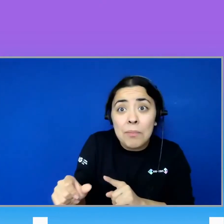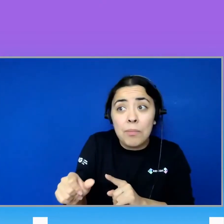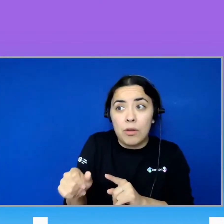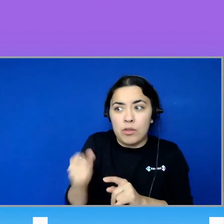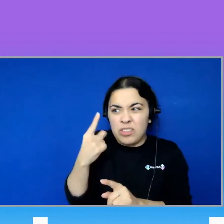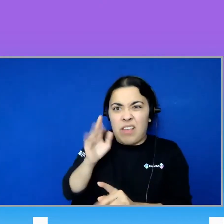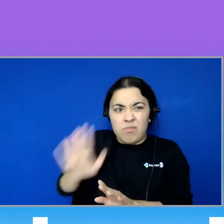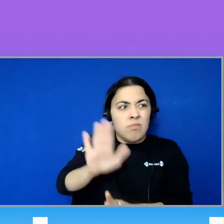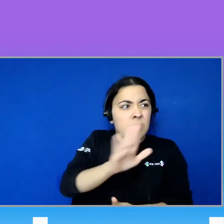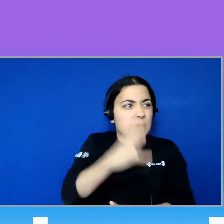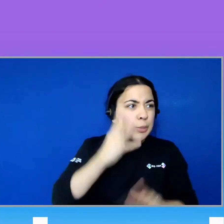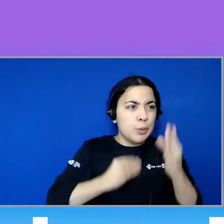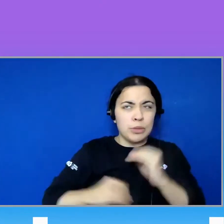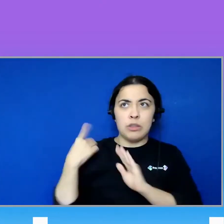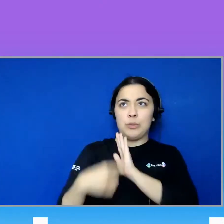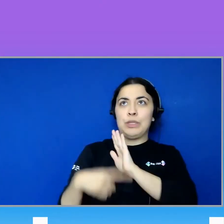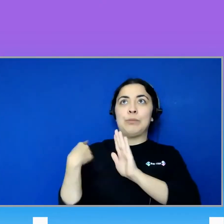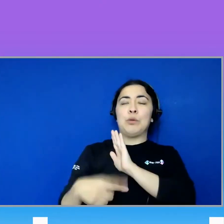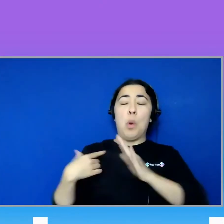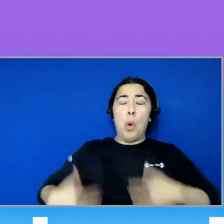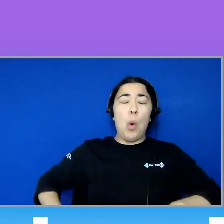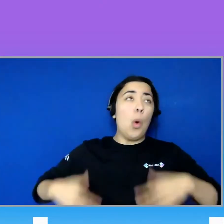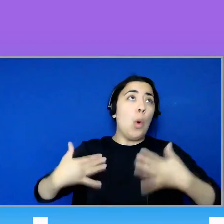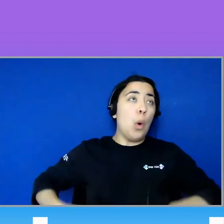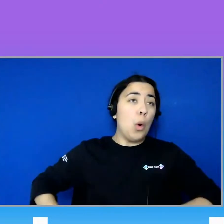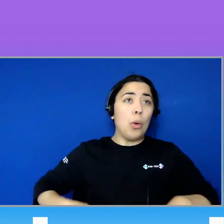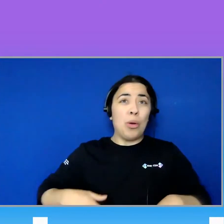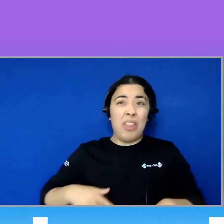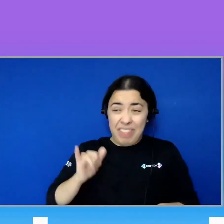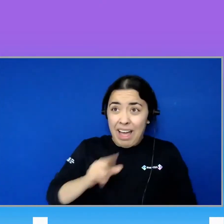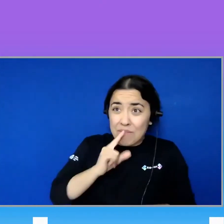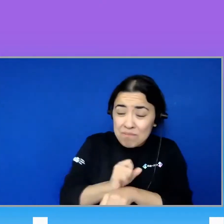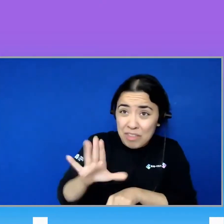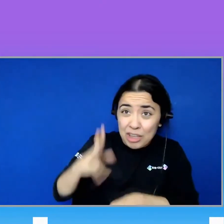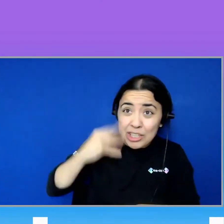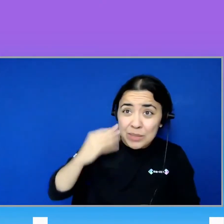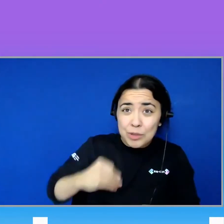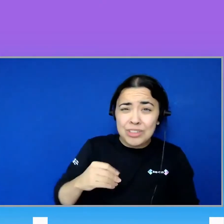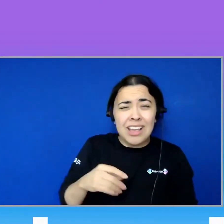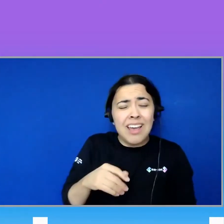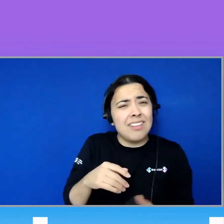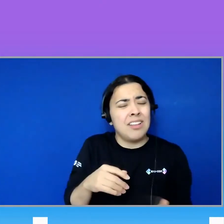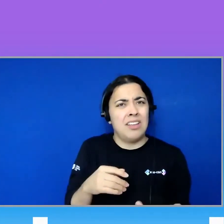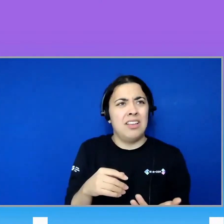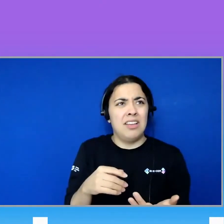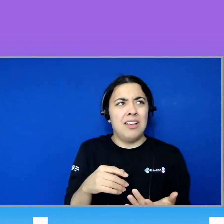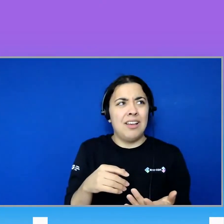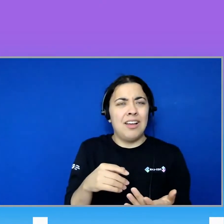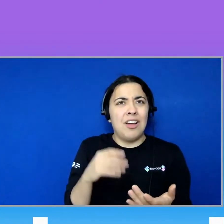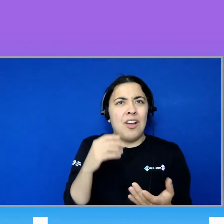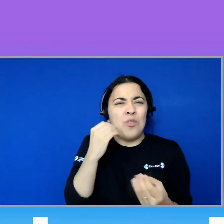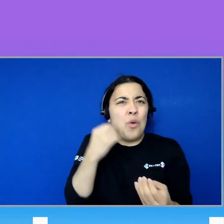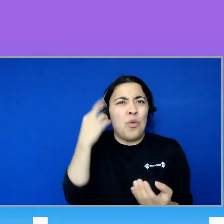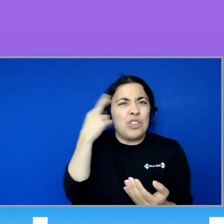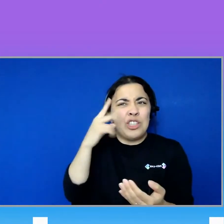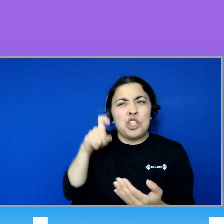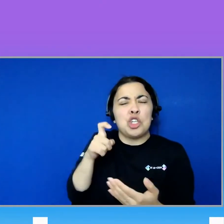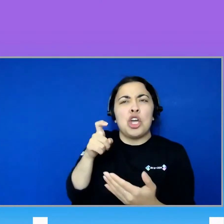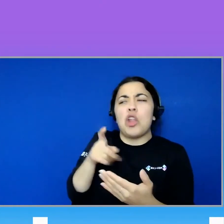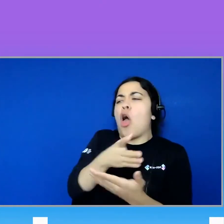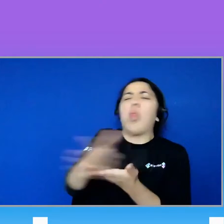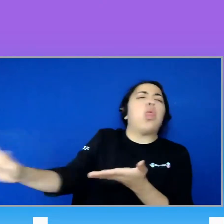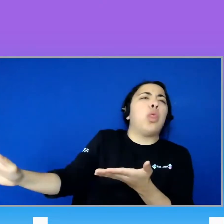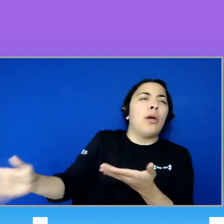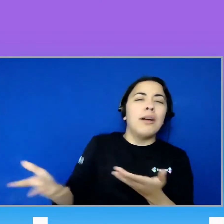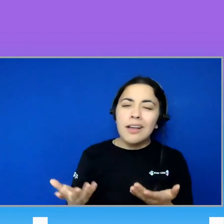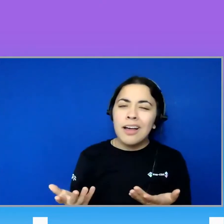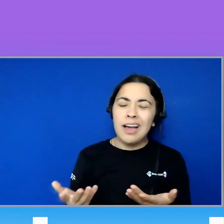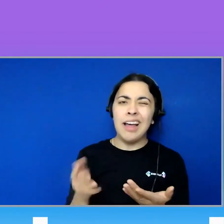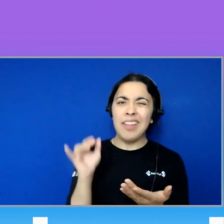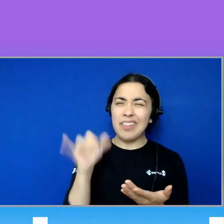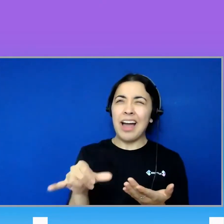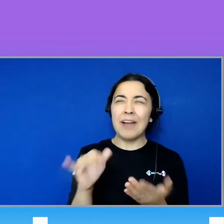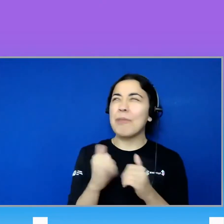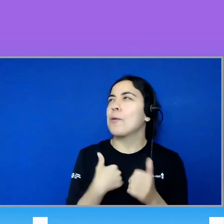was real and was uncalled for